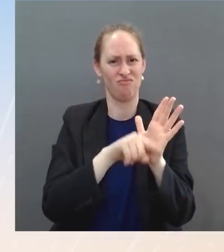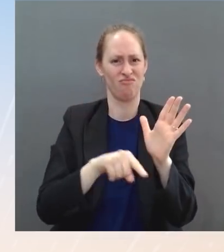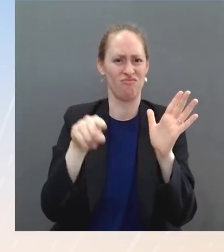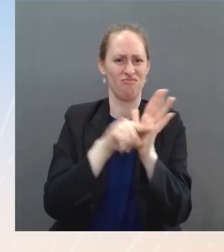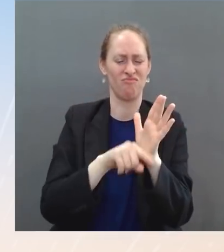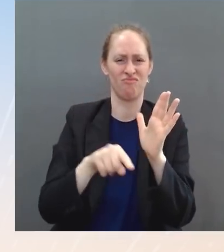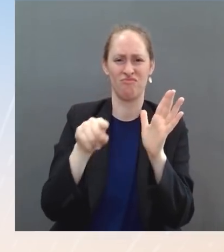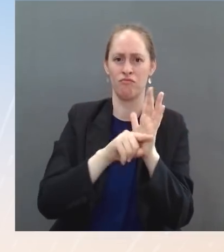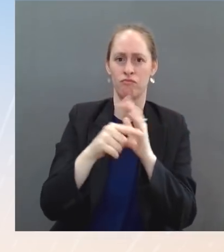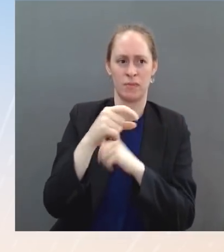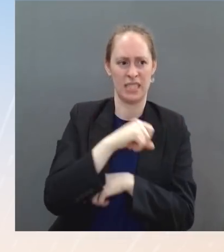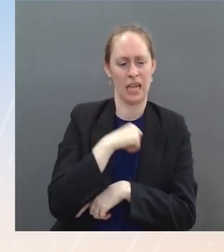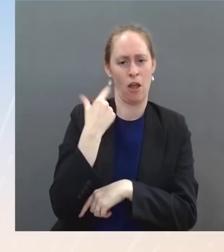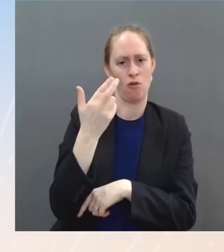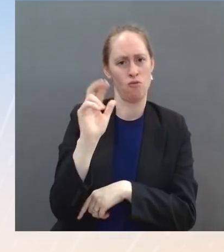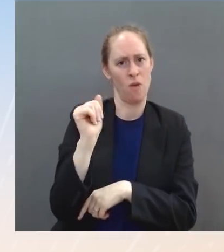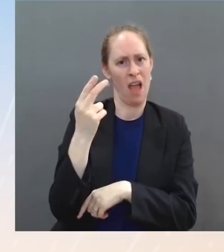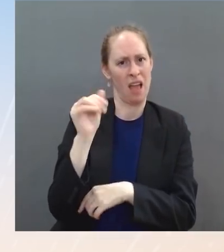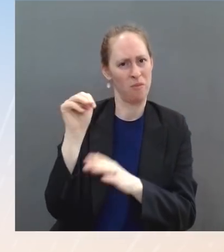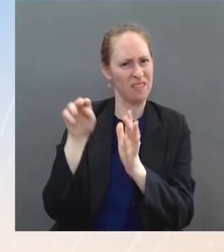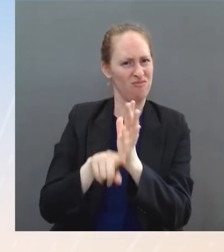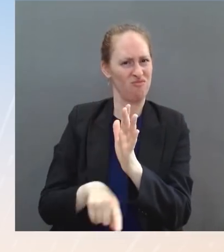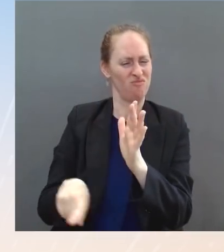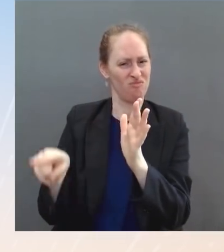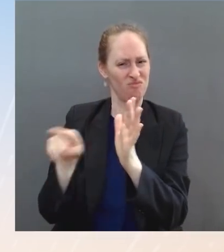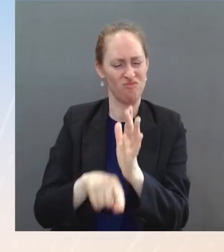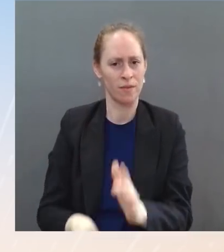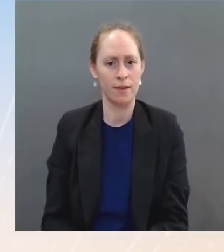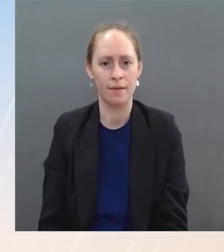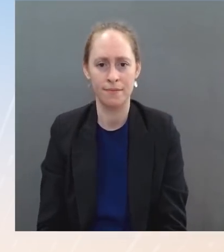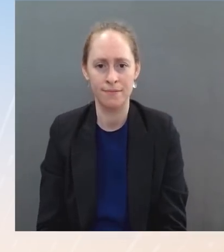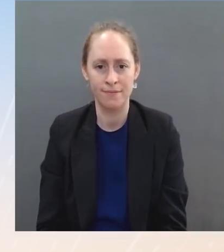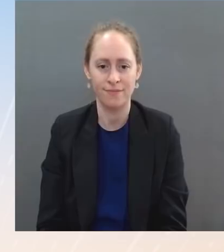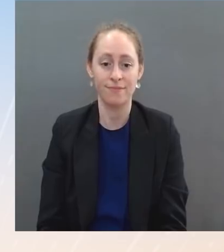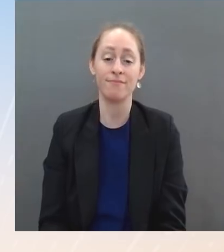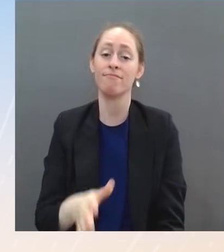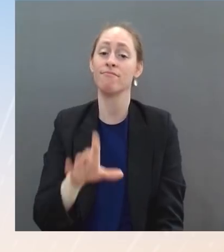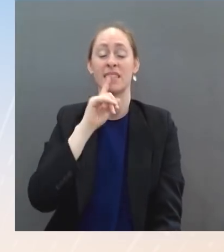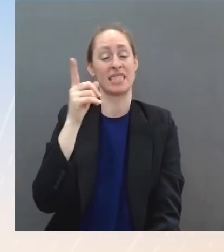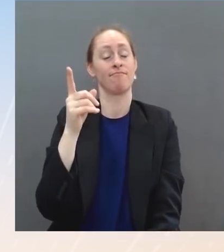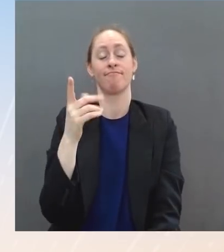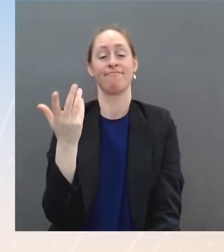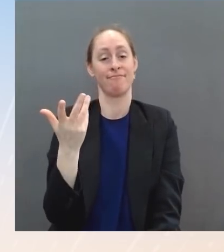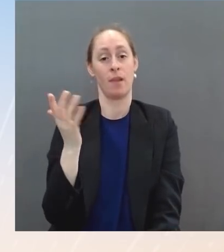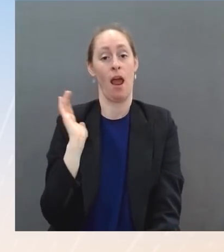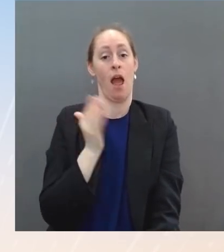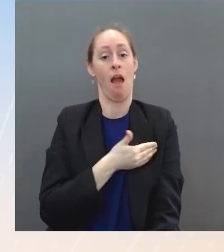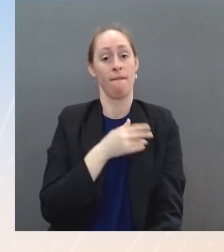continues to be that qualified nominees, those who meet every objective bar